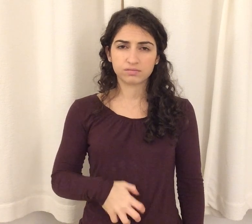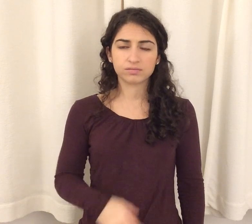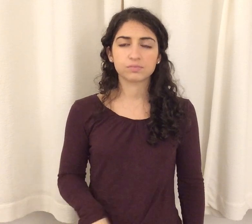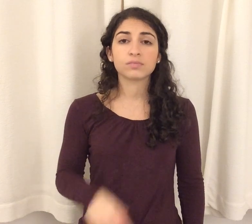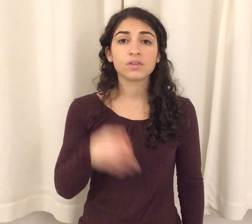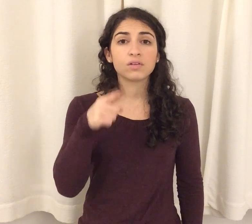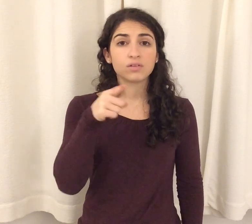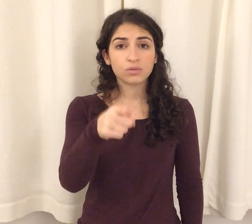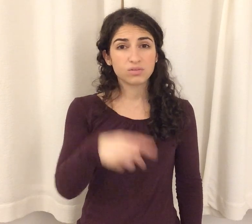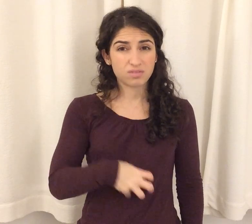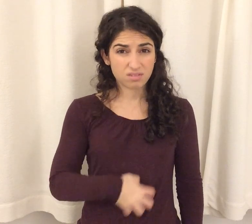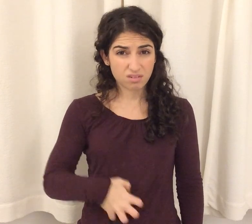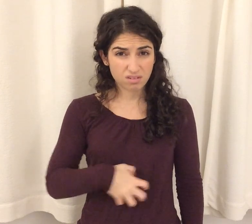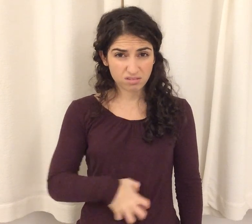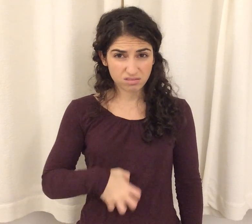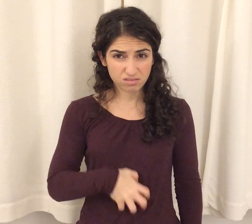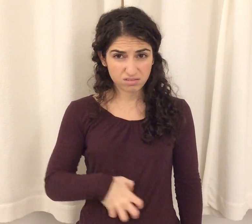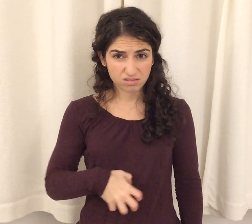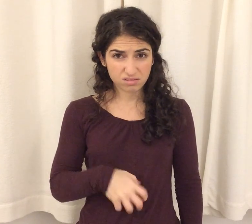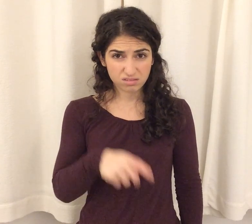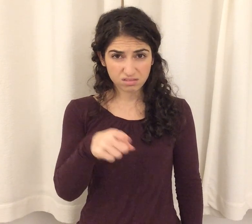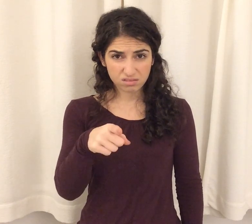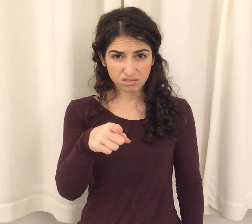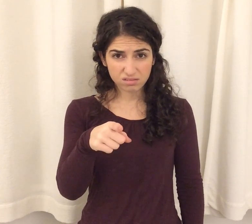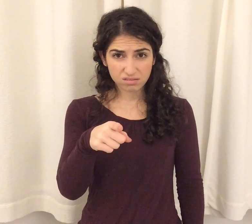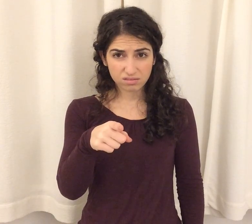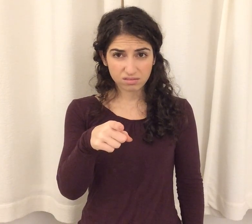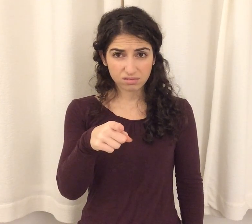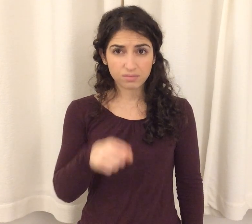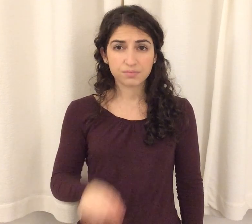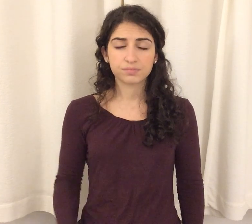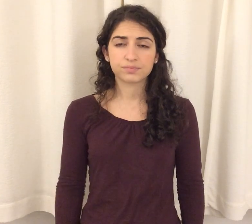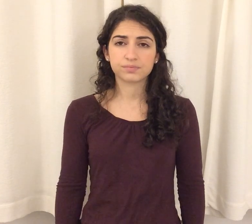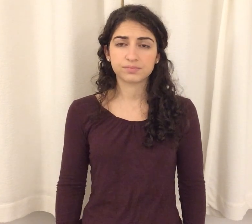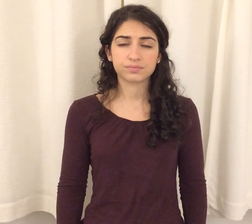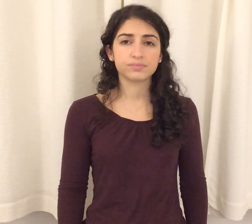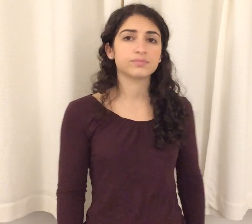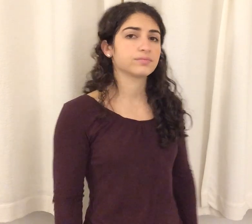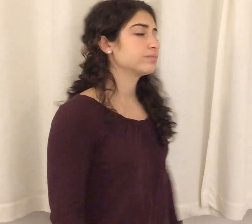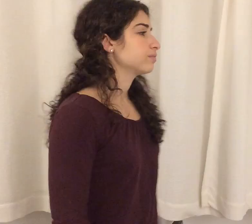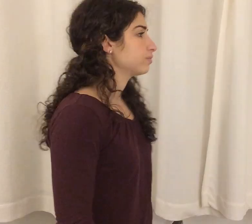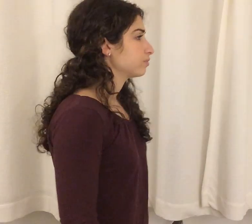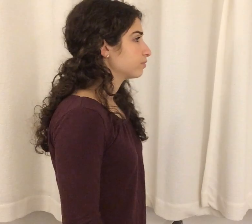nauseous. Are you nauseous? or "do you have